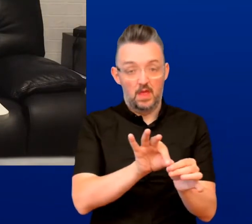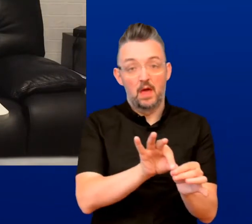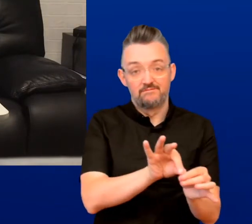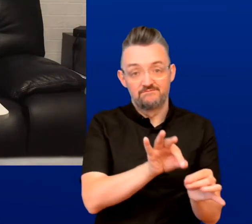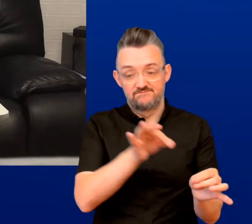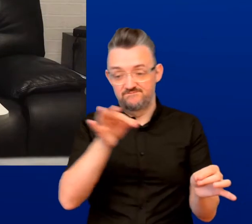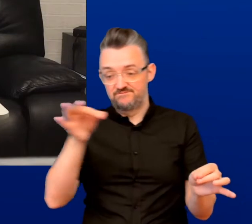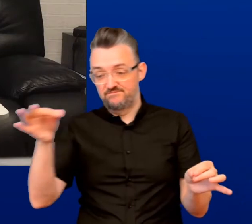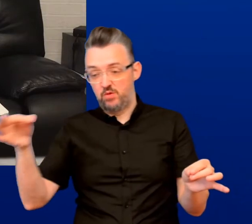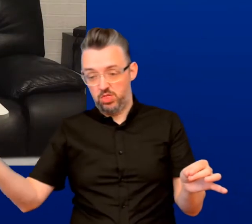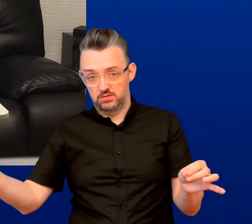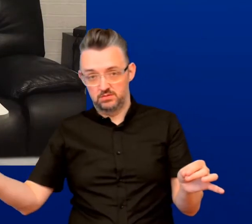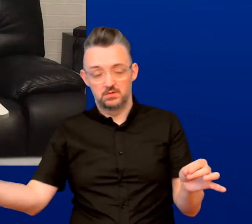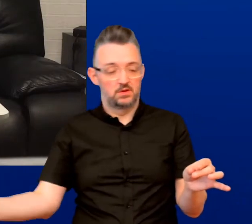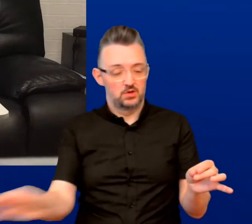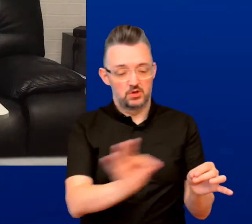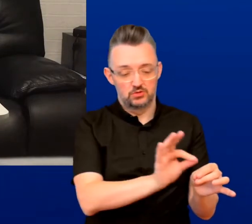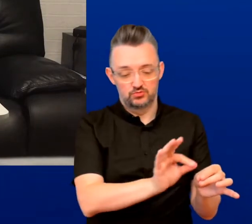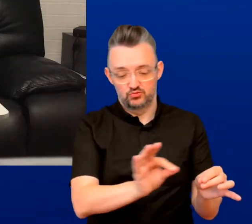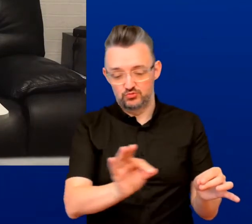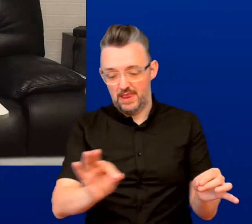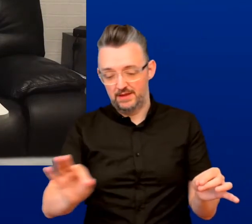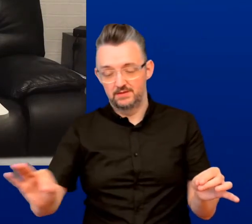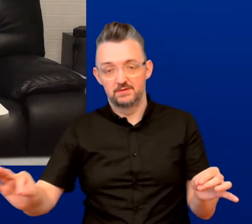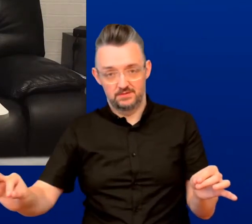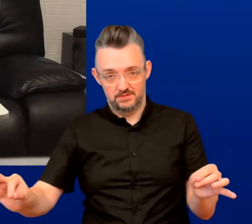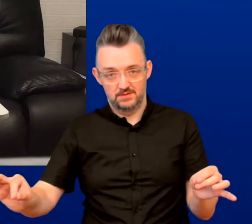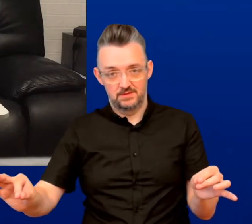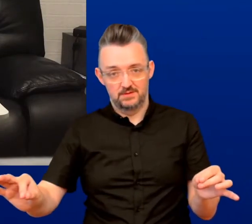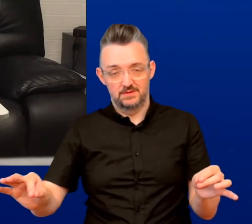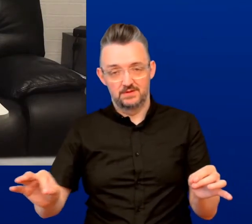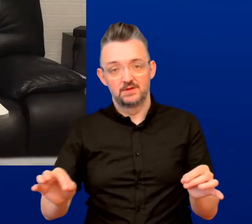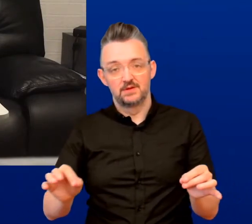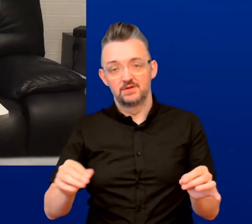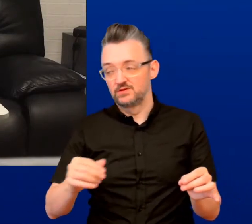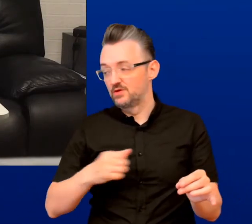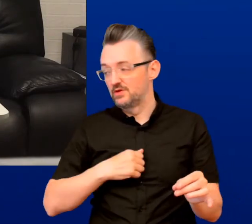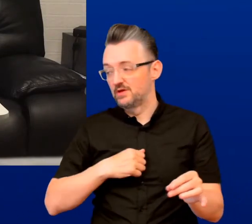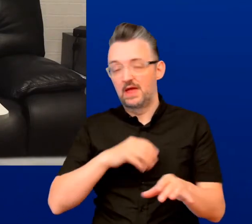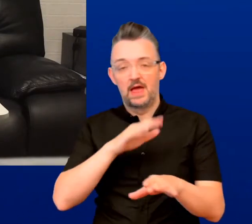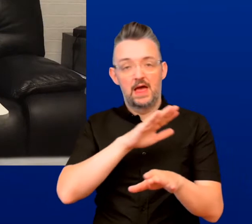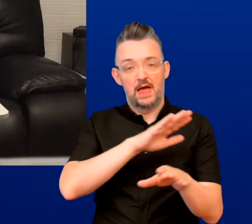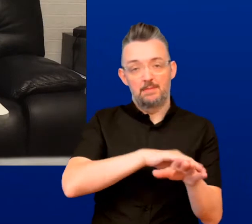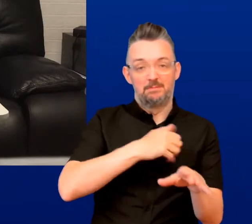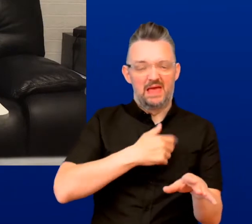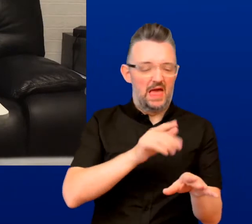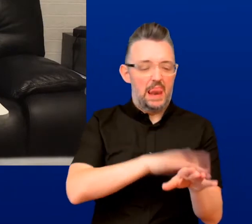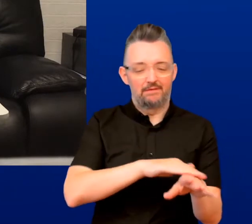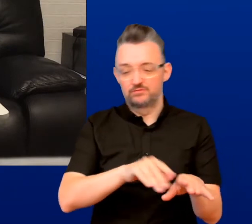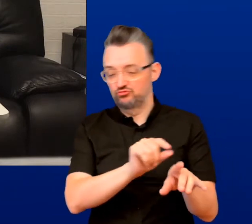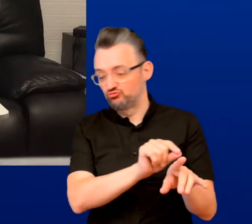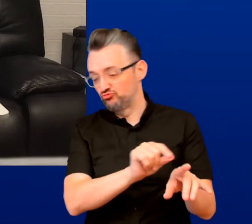book, one strip at a time. I'm drawing a line, in my case from left to right on each strip of newspaper